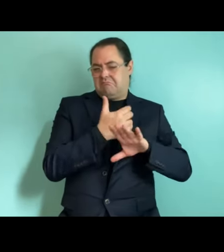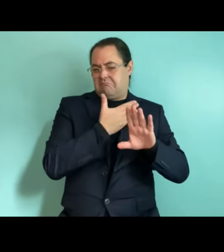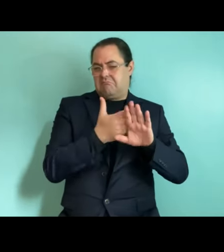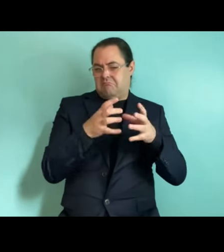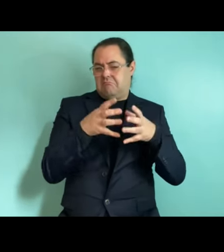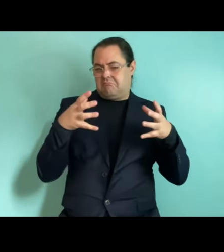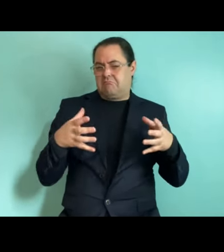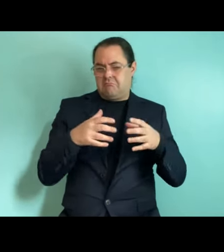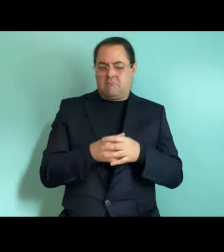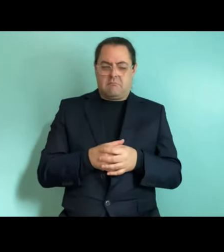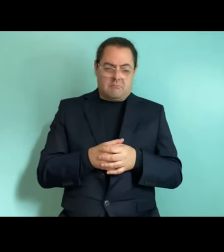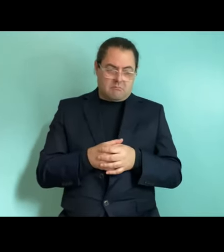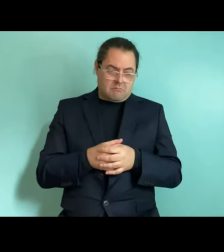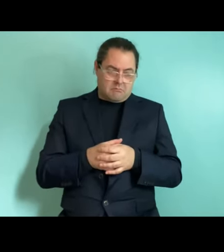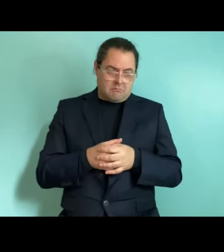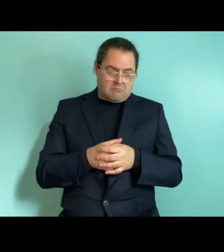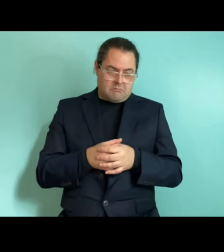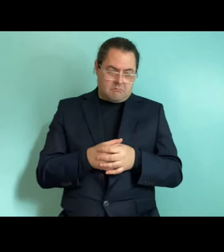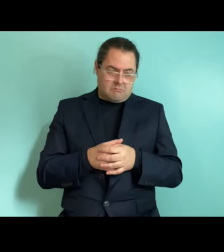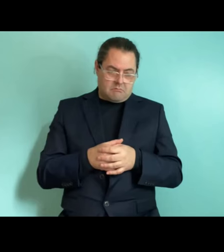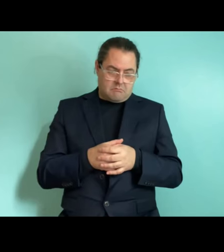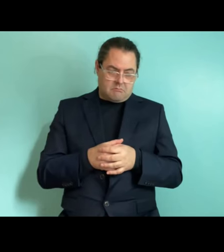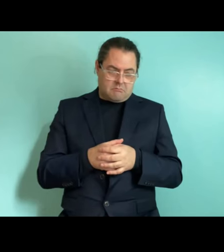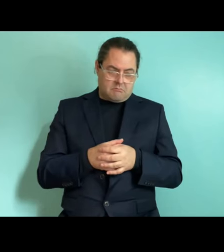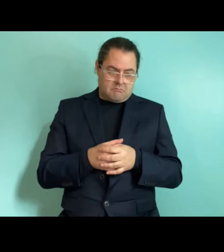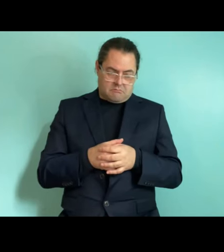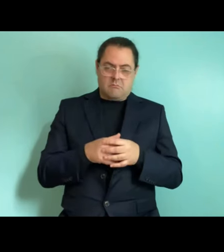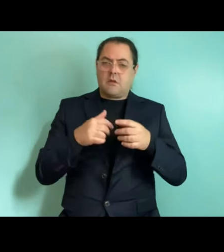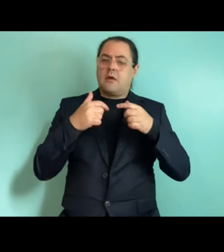Now, because of 10 lemons straight away head into the gist of the discussion right now,